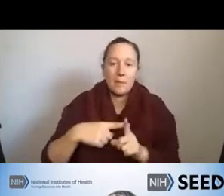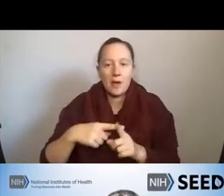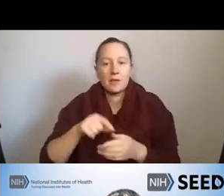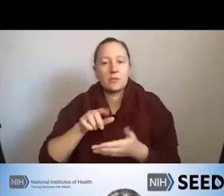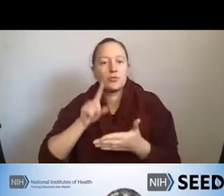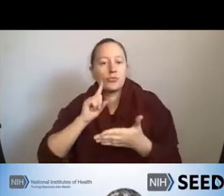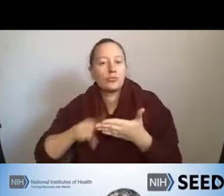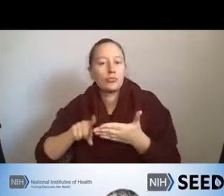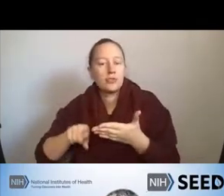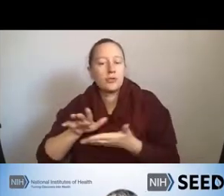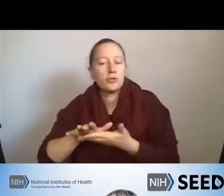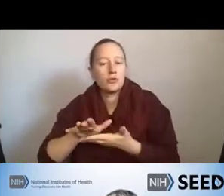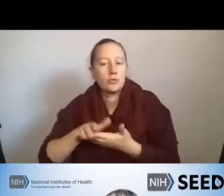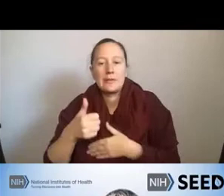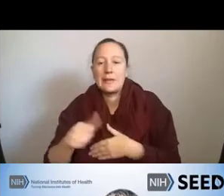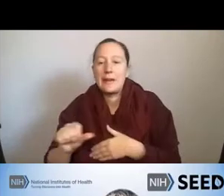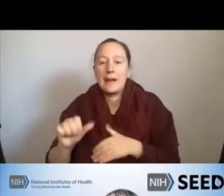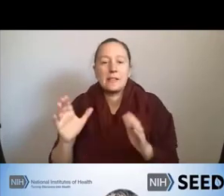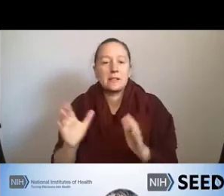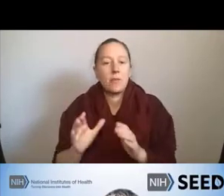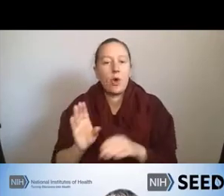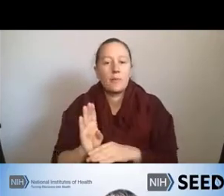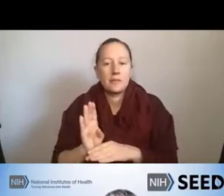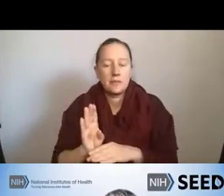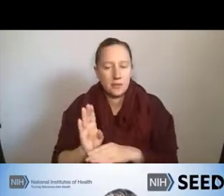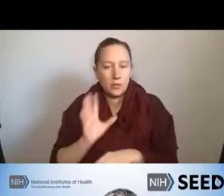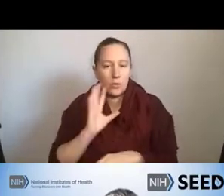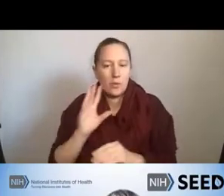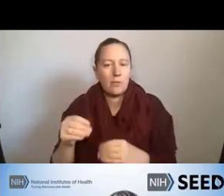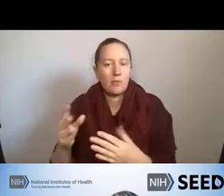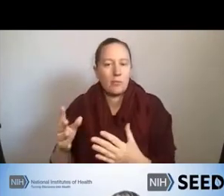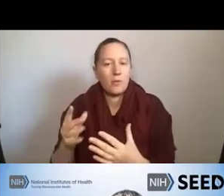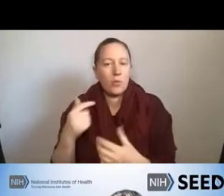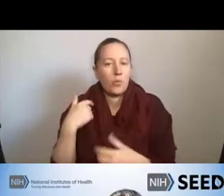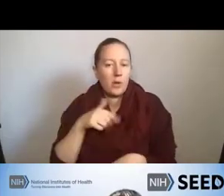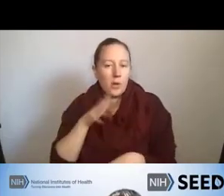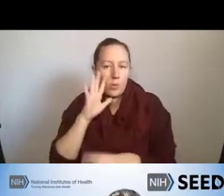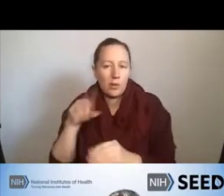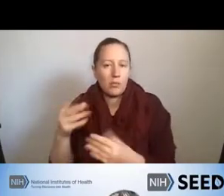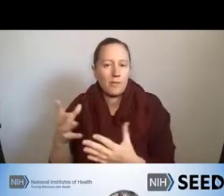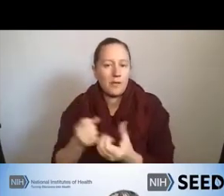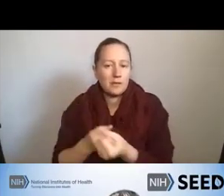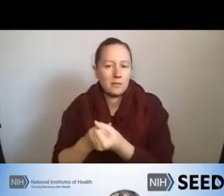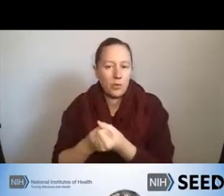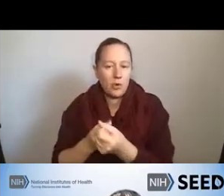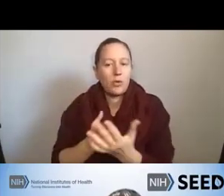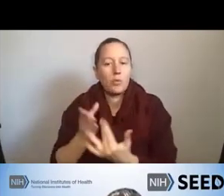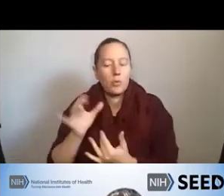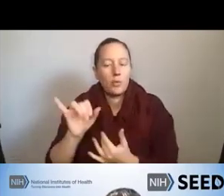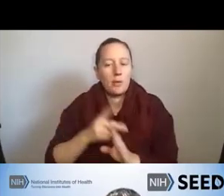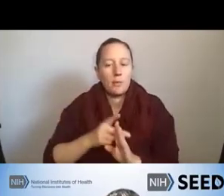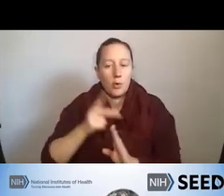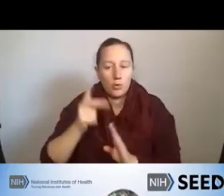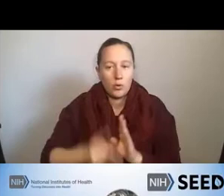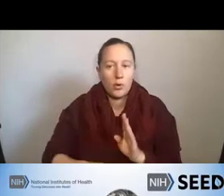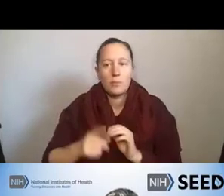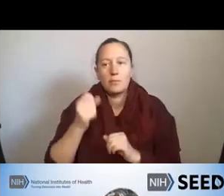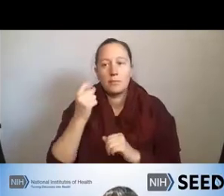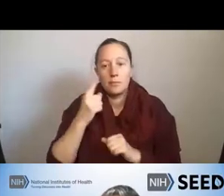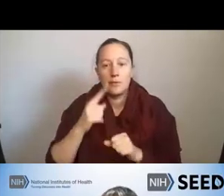any small businesses within those states also get support from the program. So as you can see, it does cover a wide array